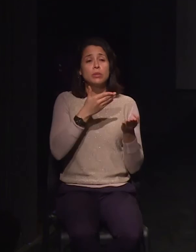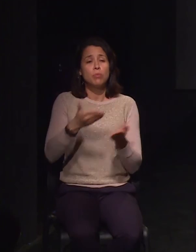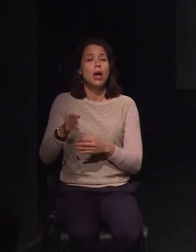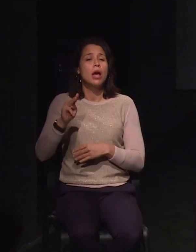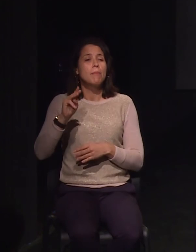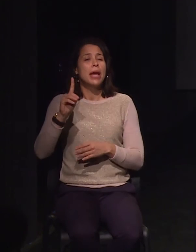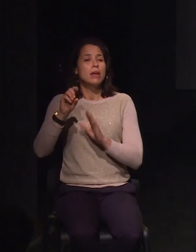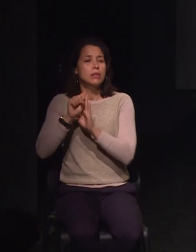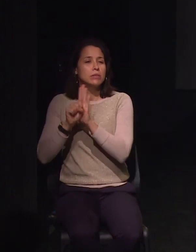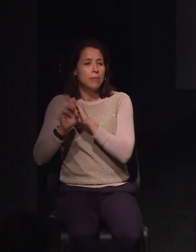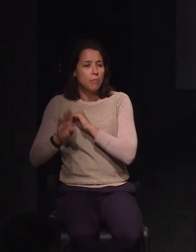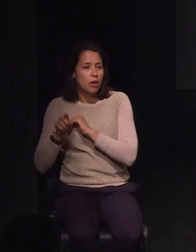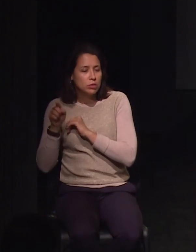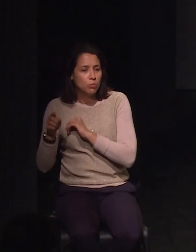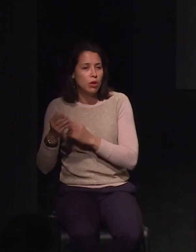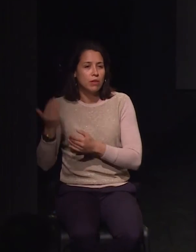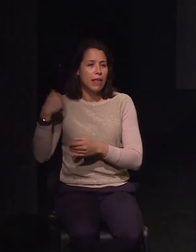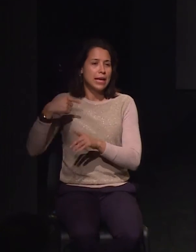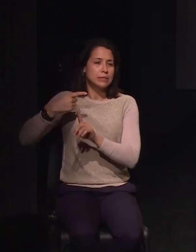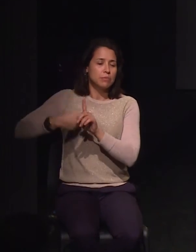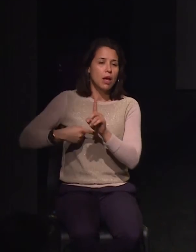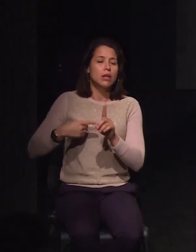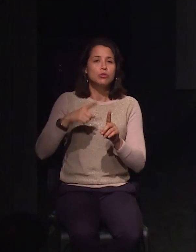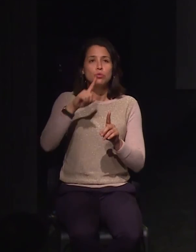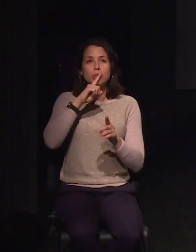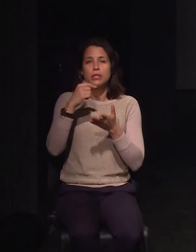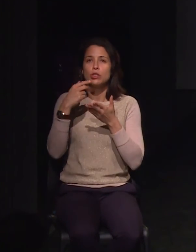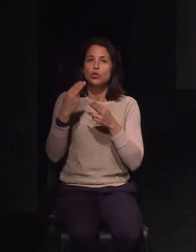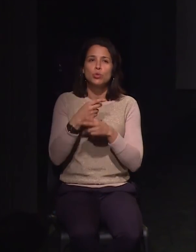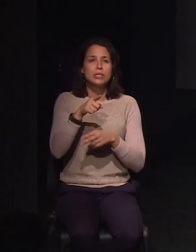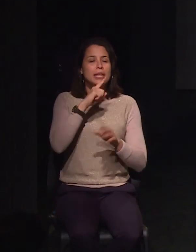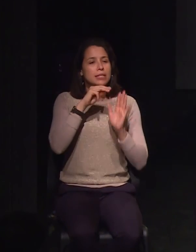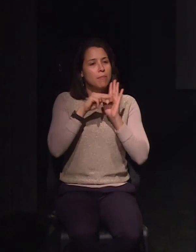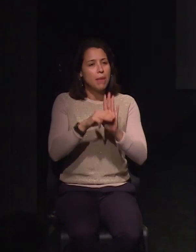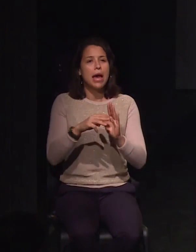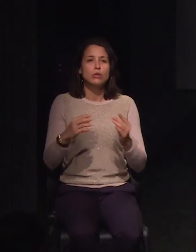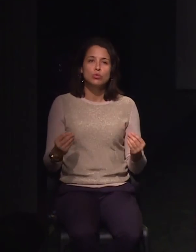to spur conversation that absolutely needs to happen.